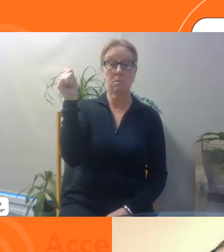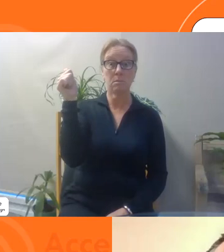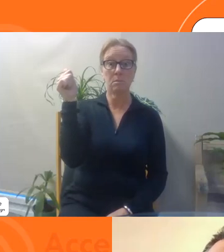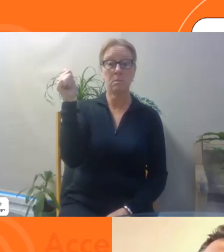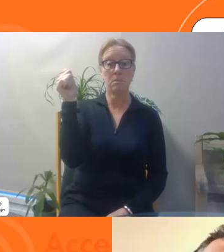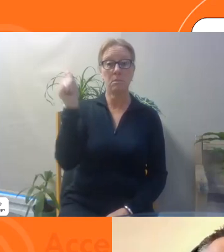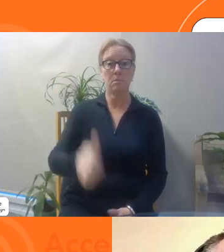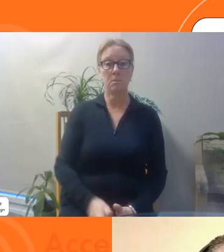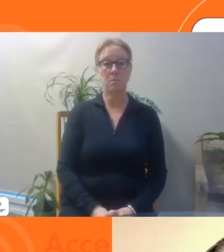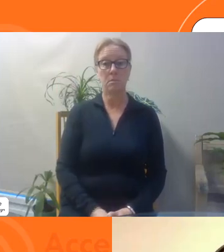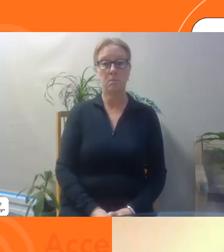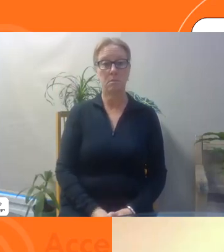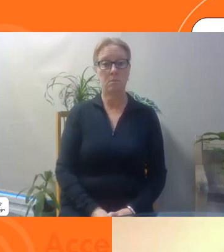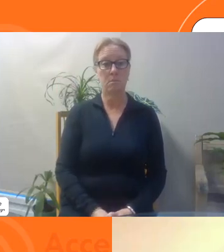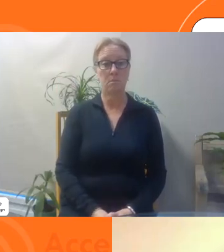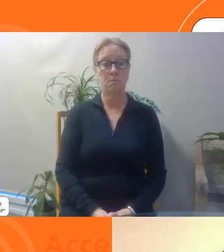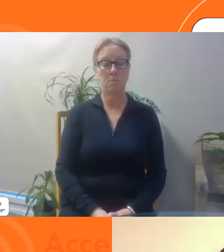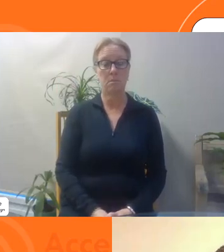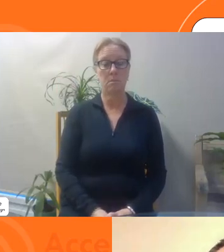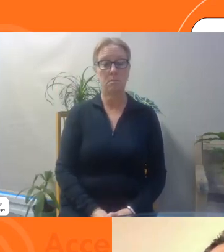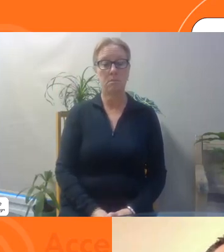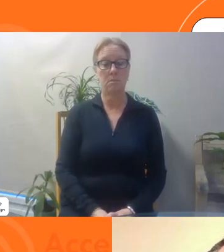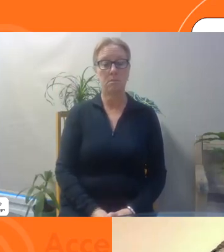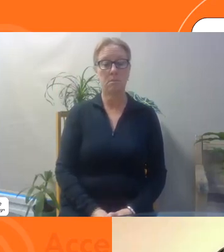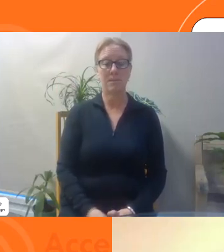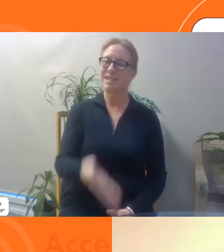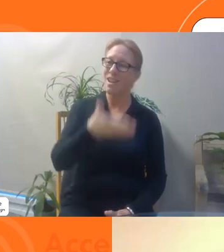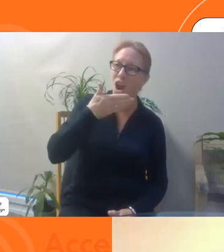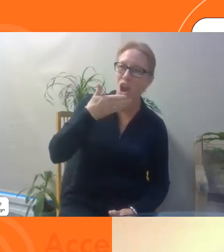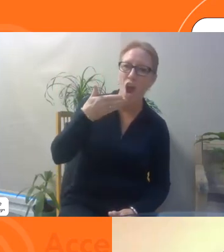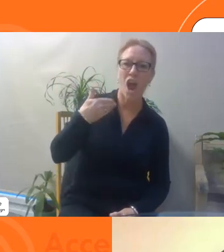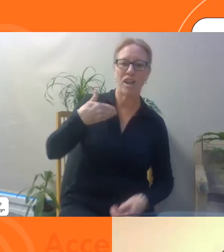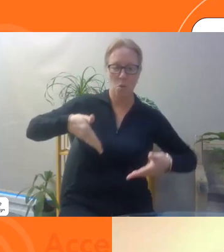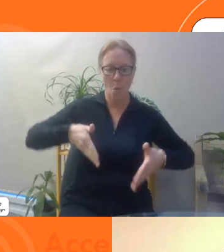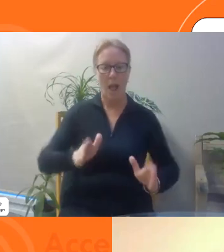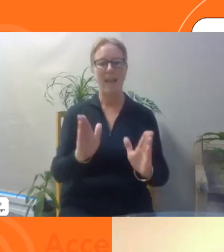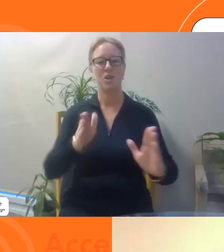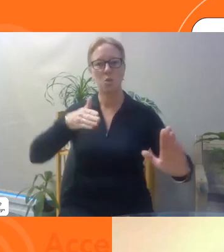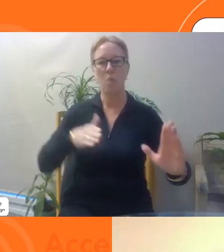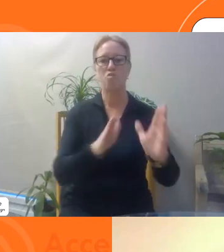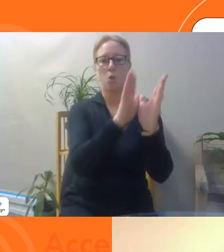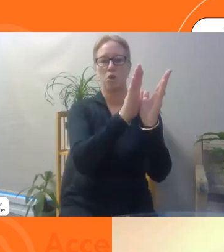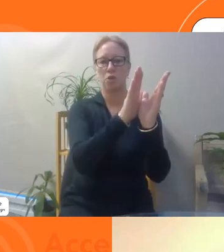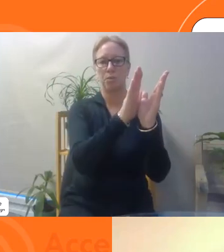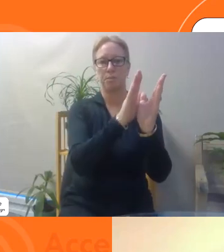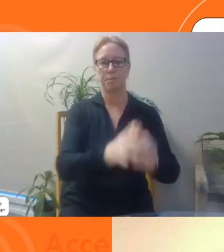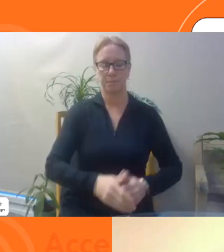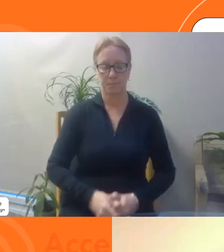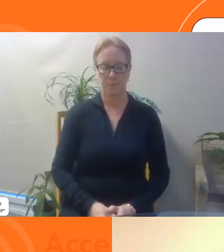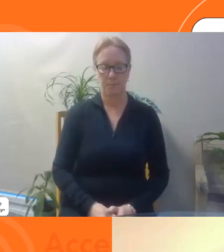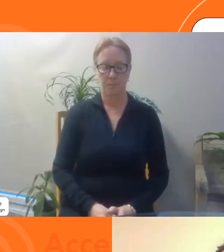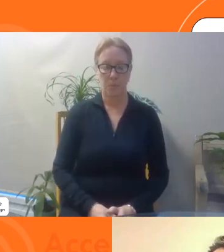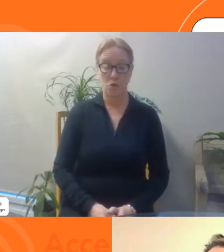to do it and it's a nice way to approach it. There's also really